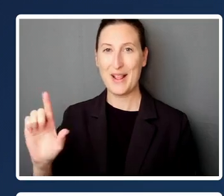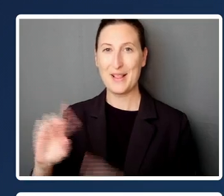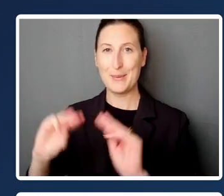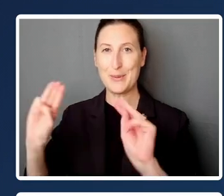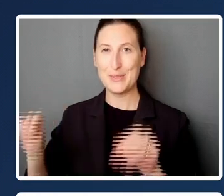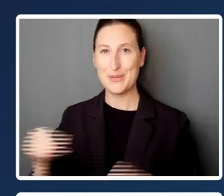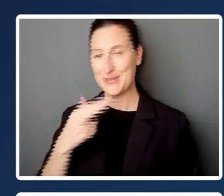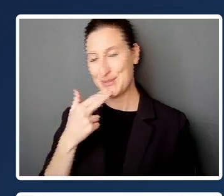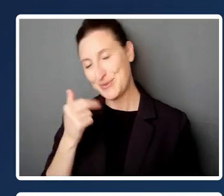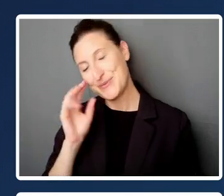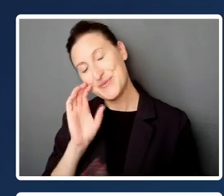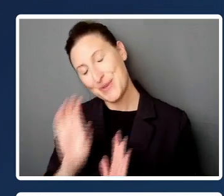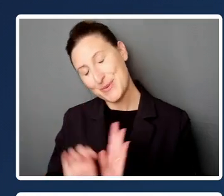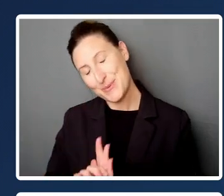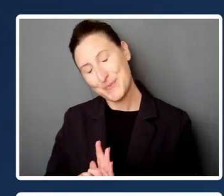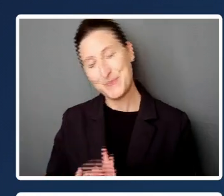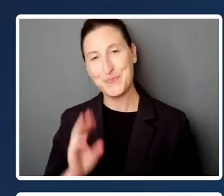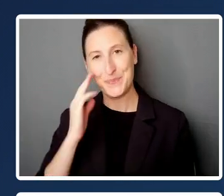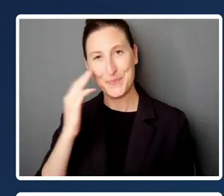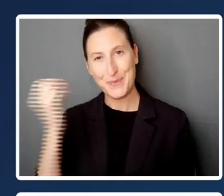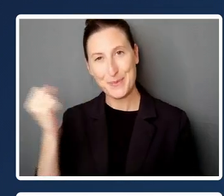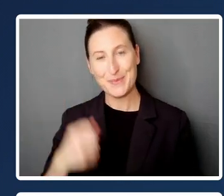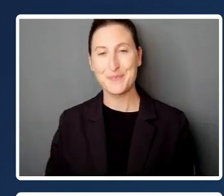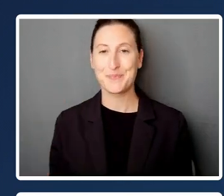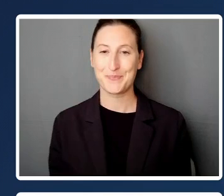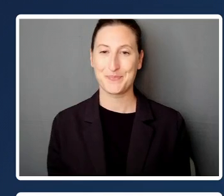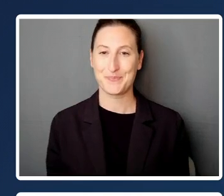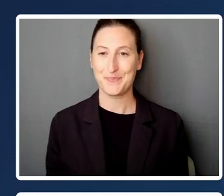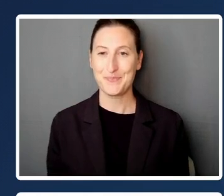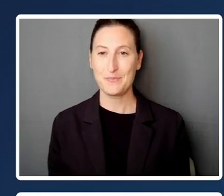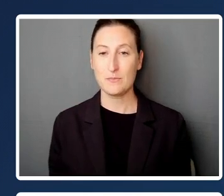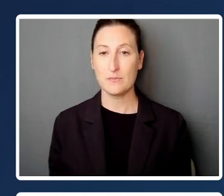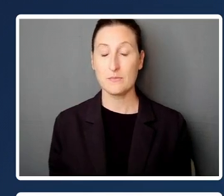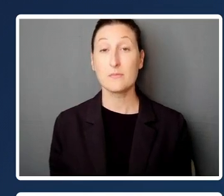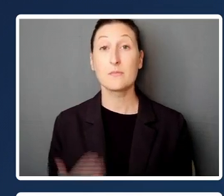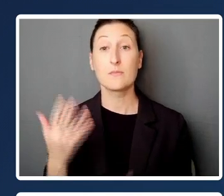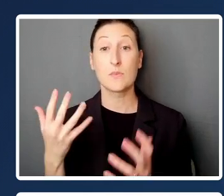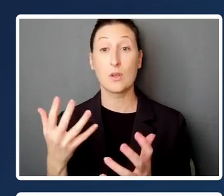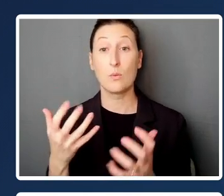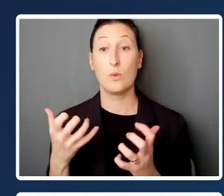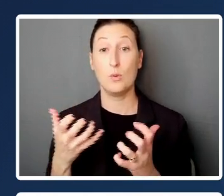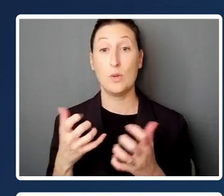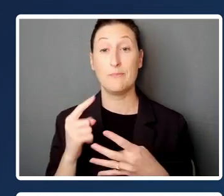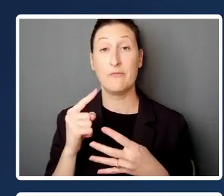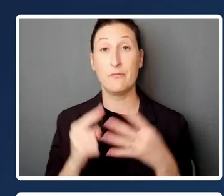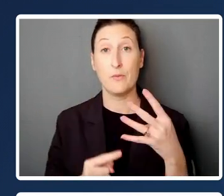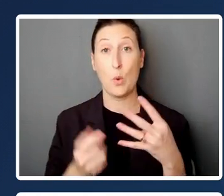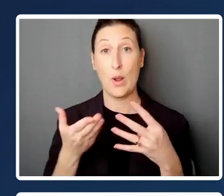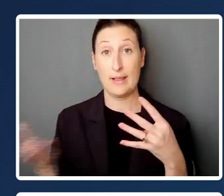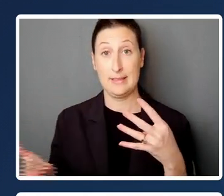And so -- yeah. In this session, we want to do four things. And you'll see that each of the